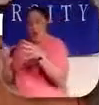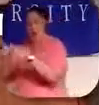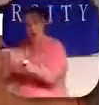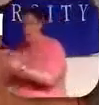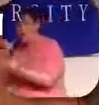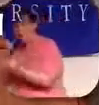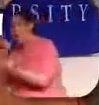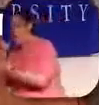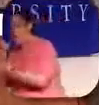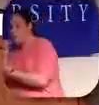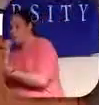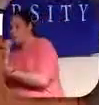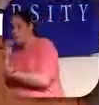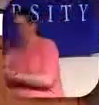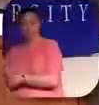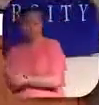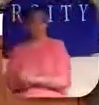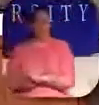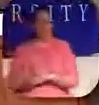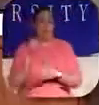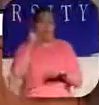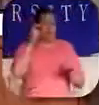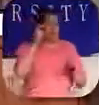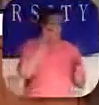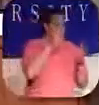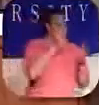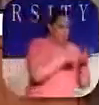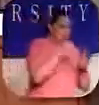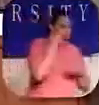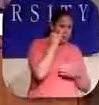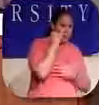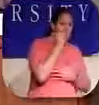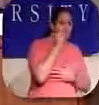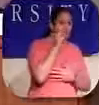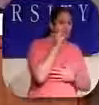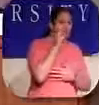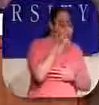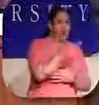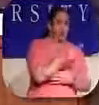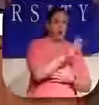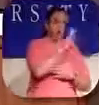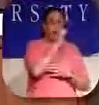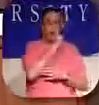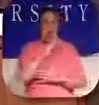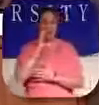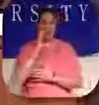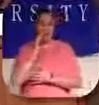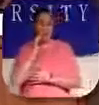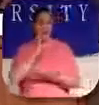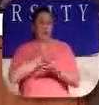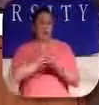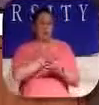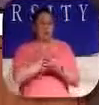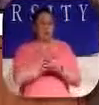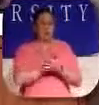We notice that if you look at the cafeteria in a school children will gather oftentimes by their race